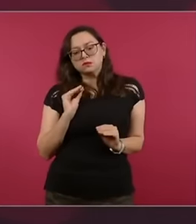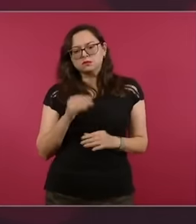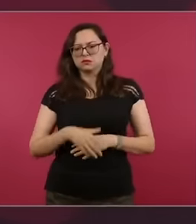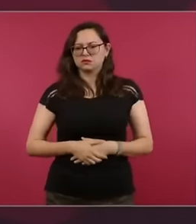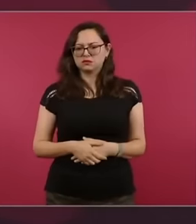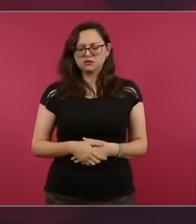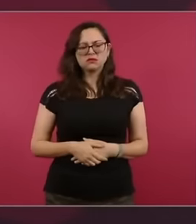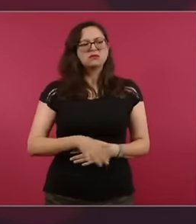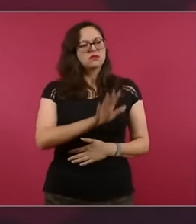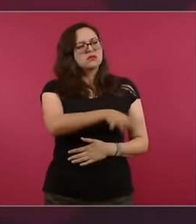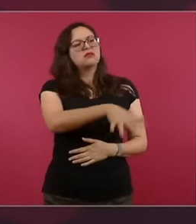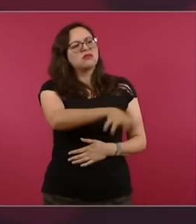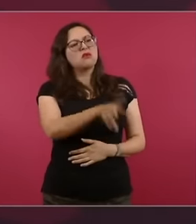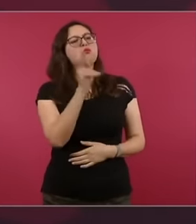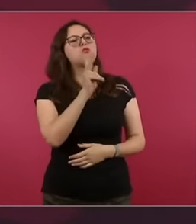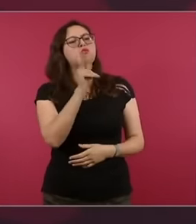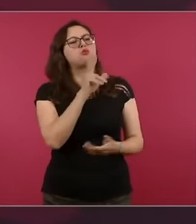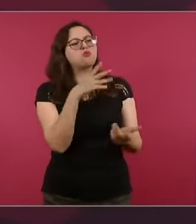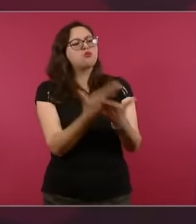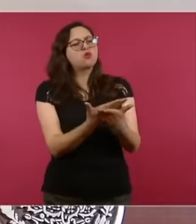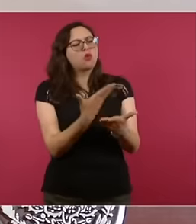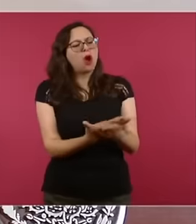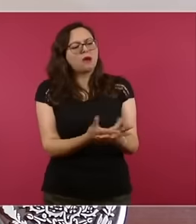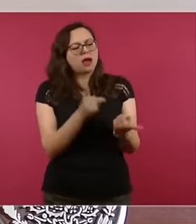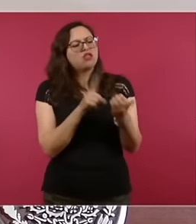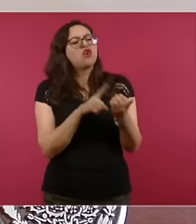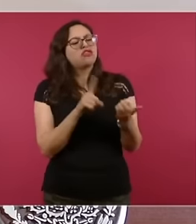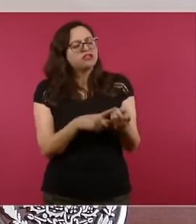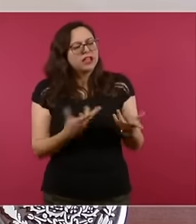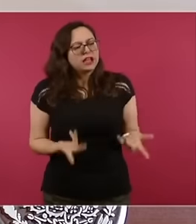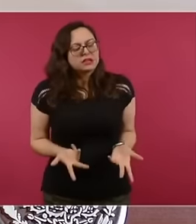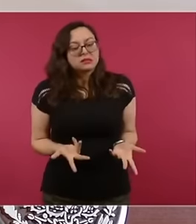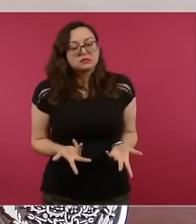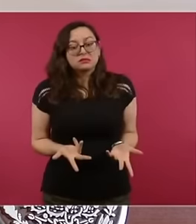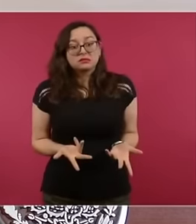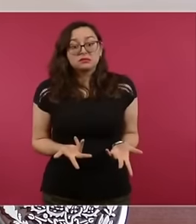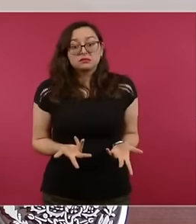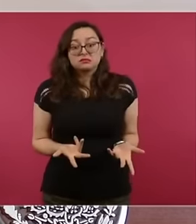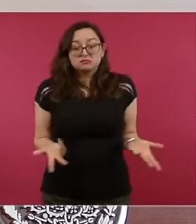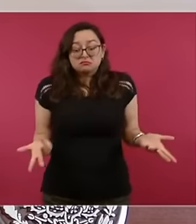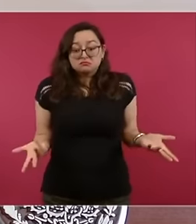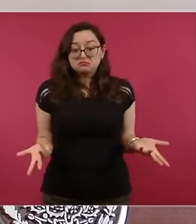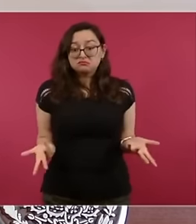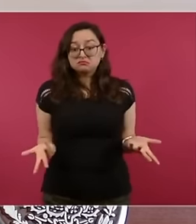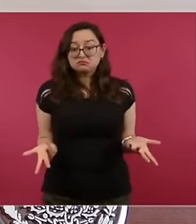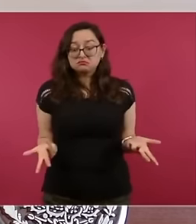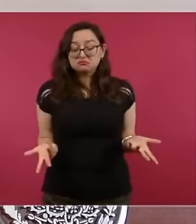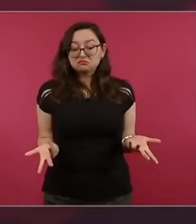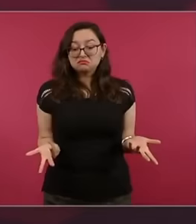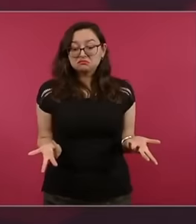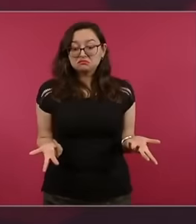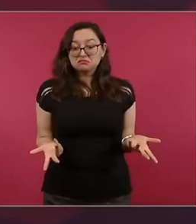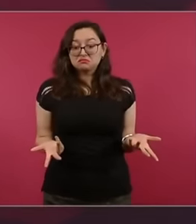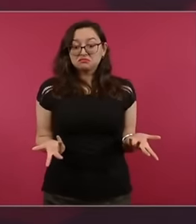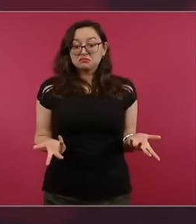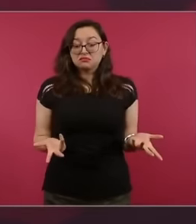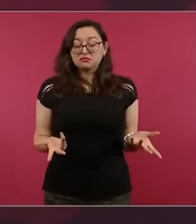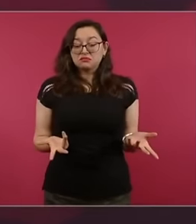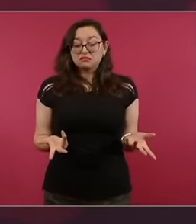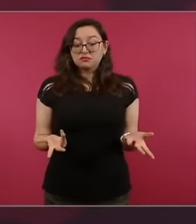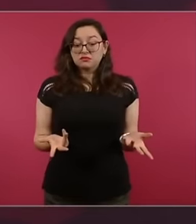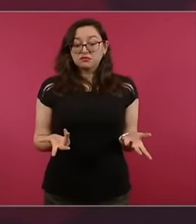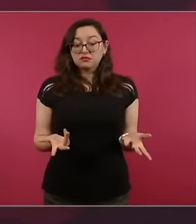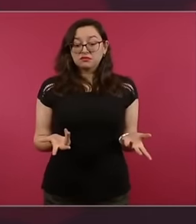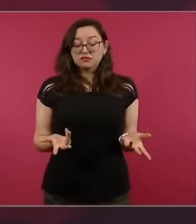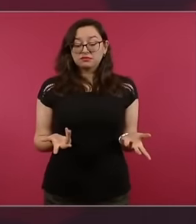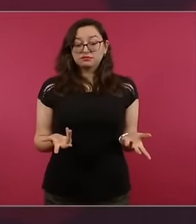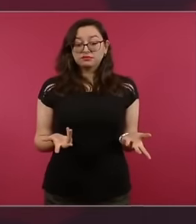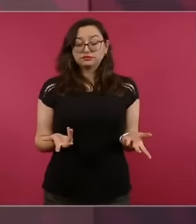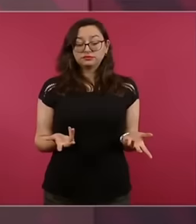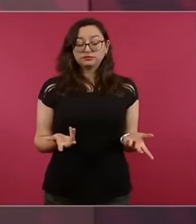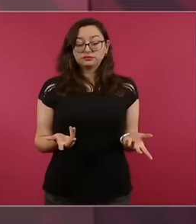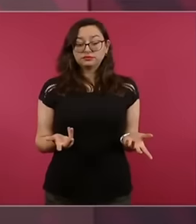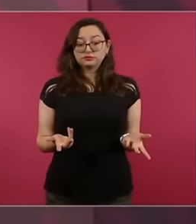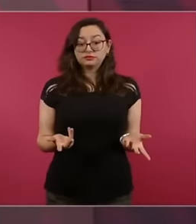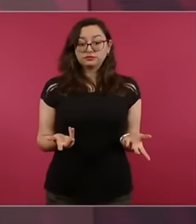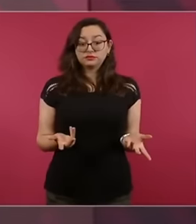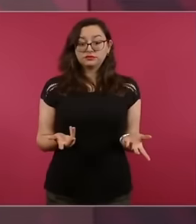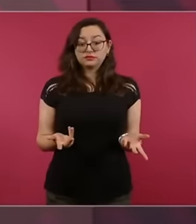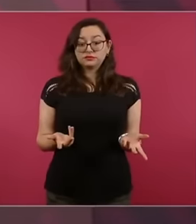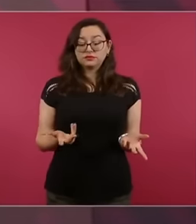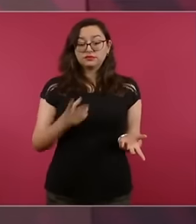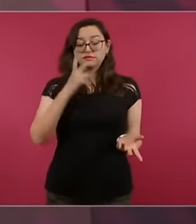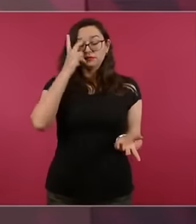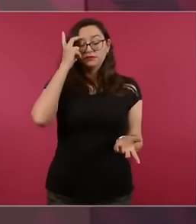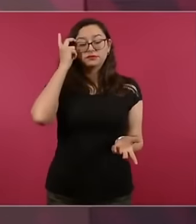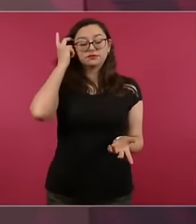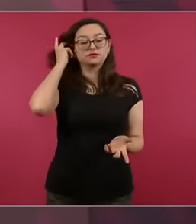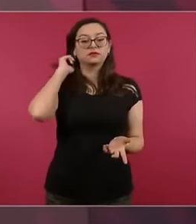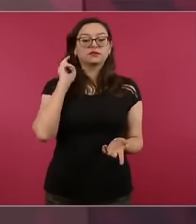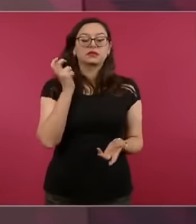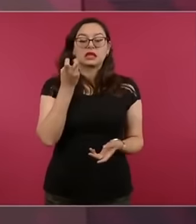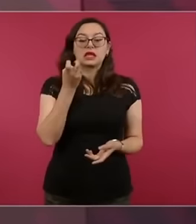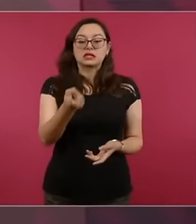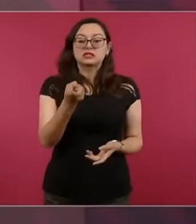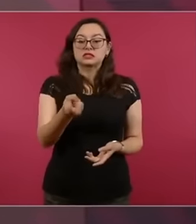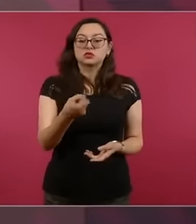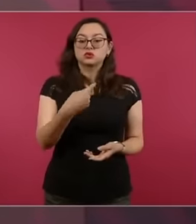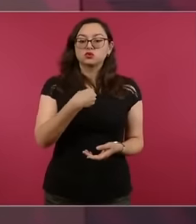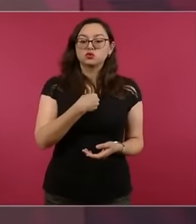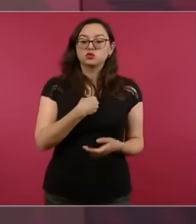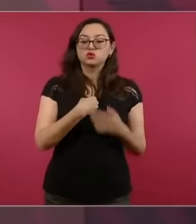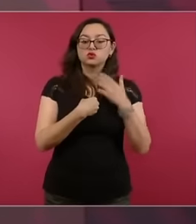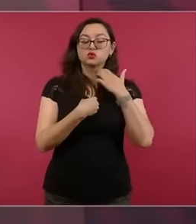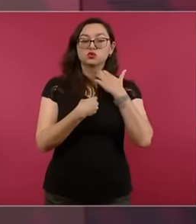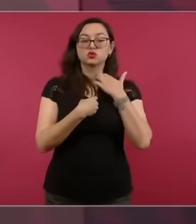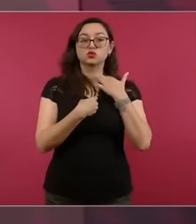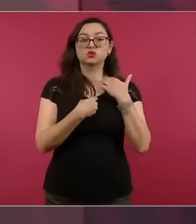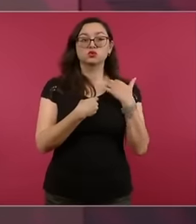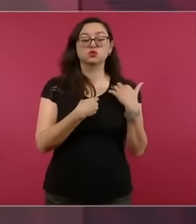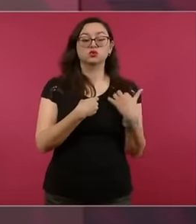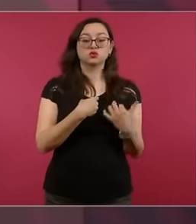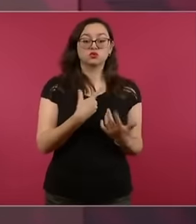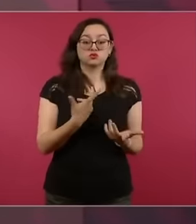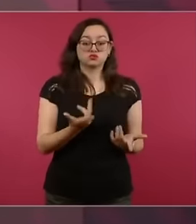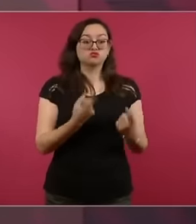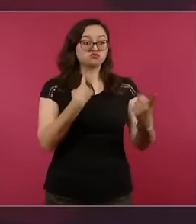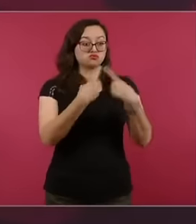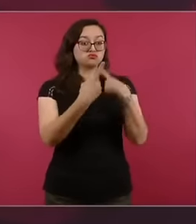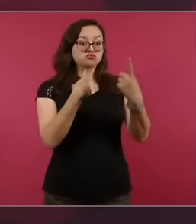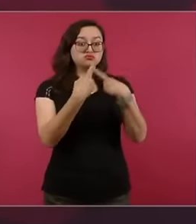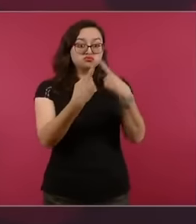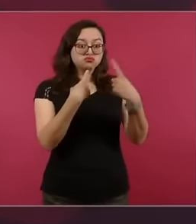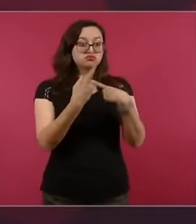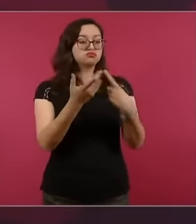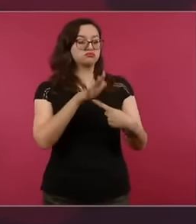evidence if that is what leads me it leads me to the debate which